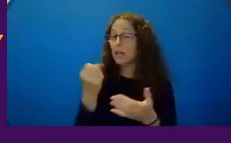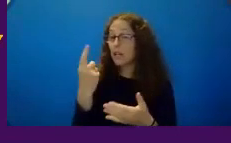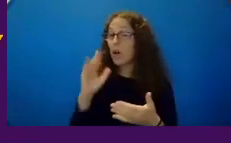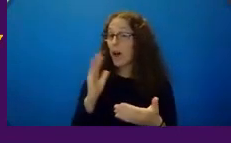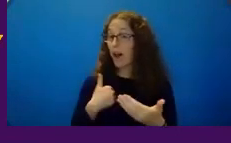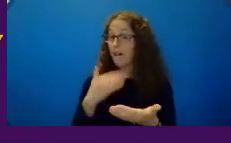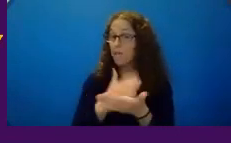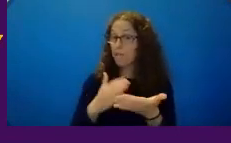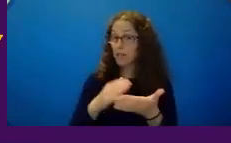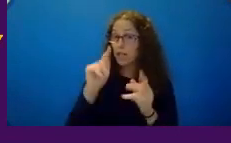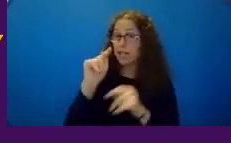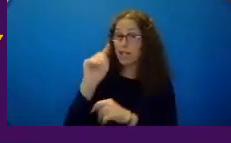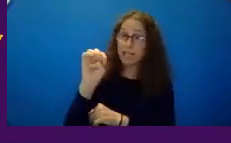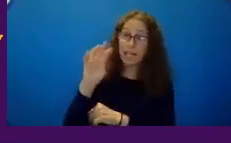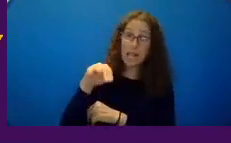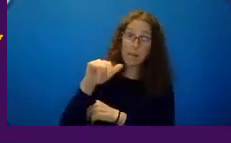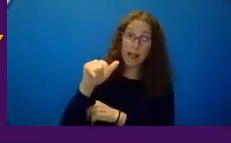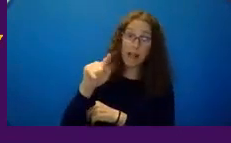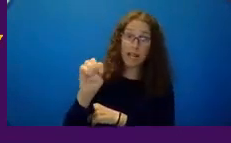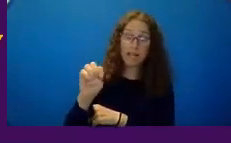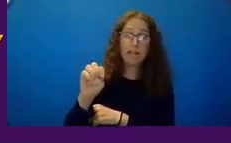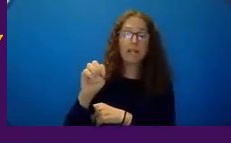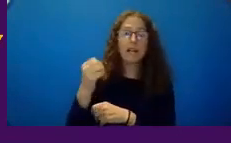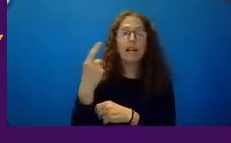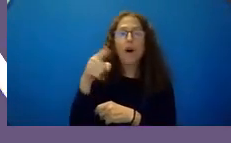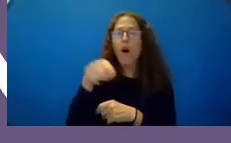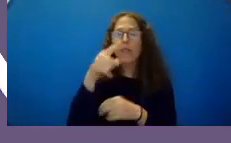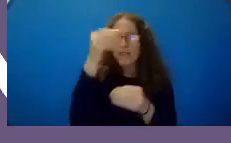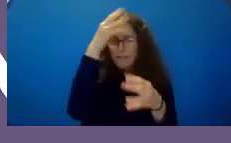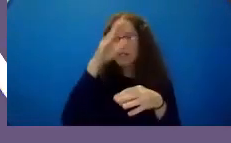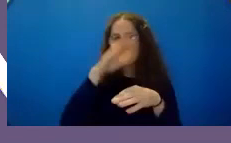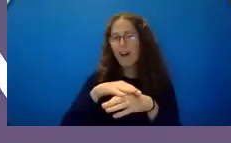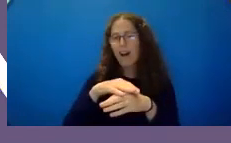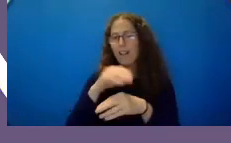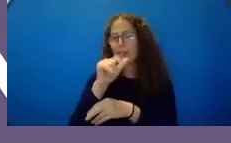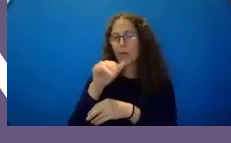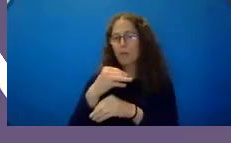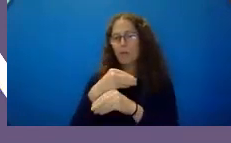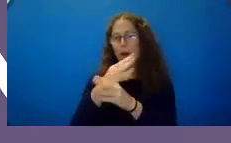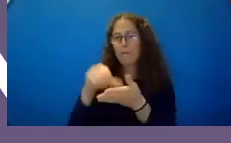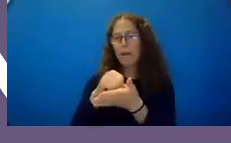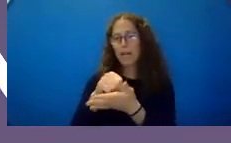QUESTION, GEOGRAPHIC SERVICE INTENT FORM, RESPONSIVE